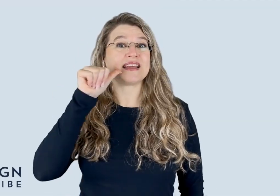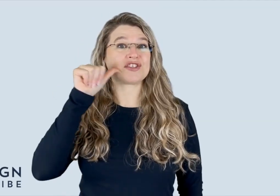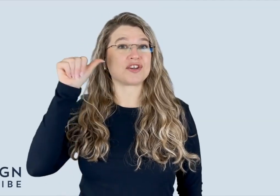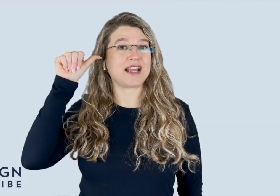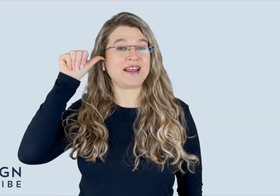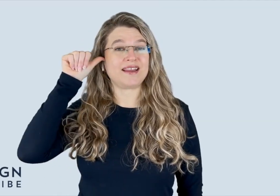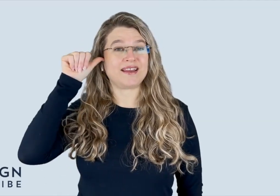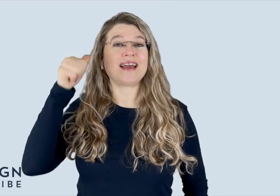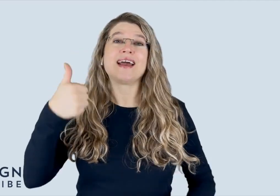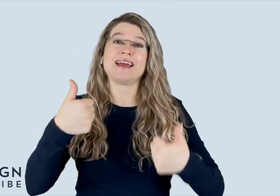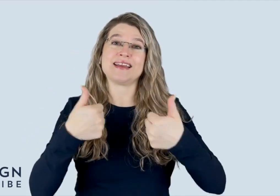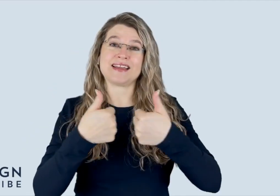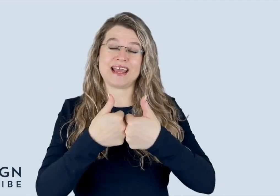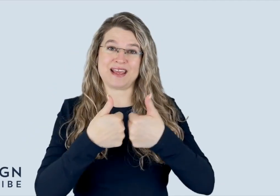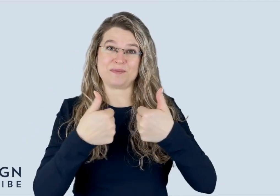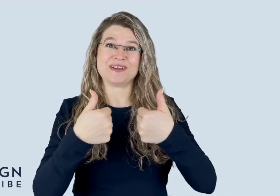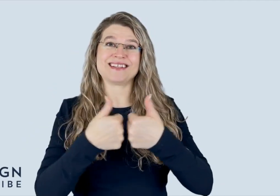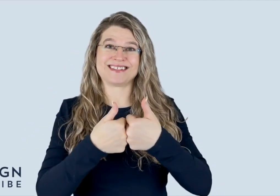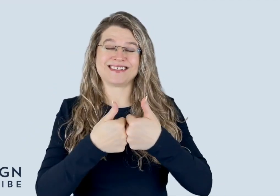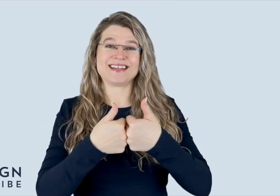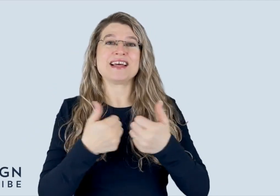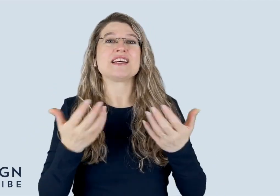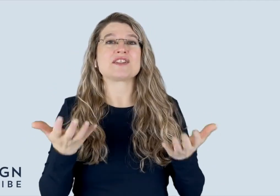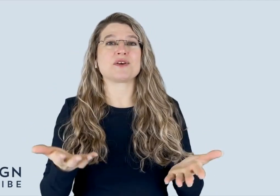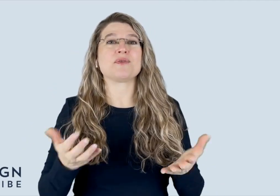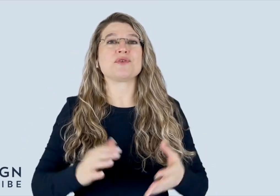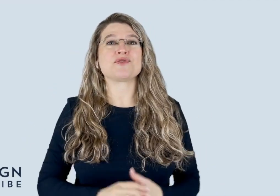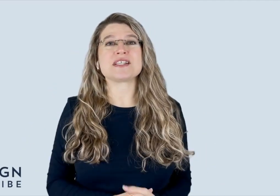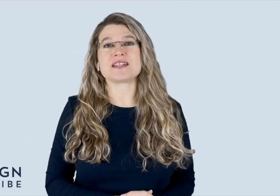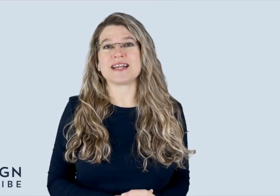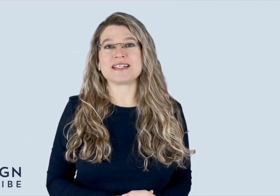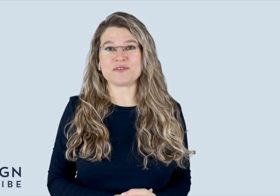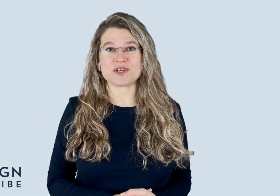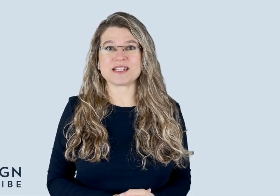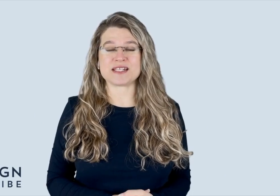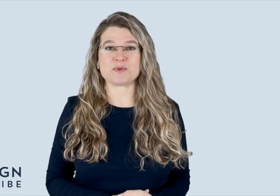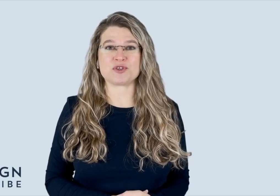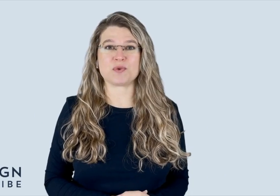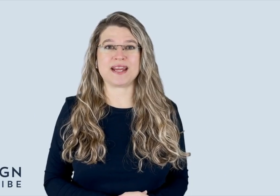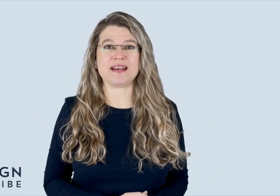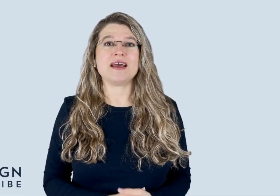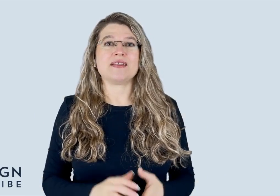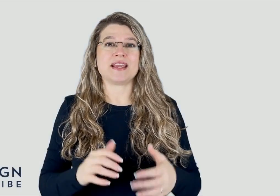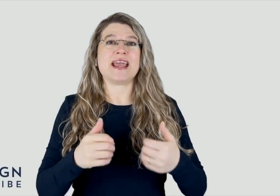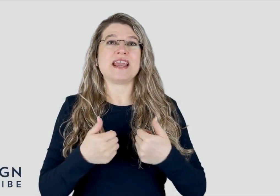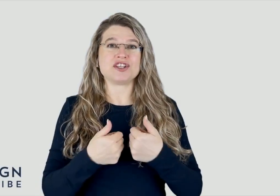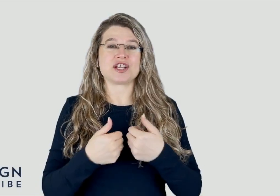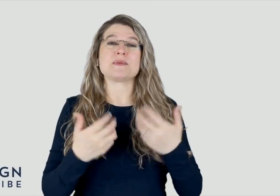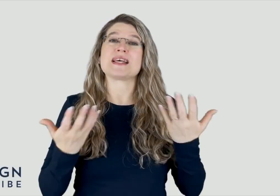yesterday, game. So those are the slight differences between the handshapes,